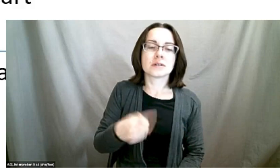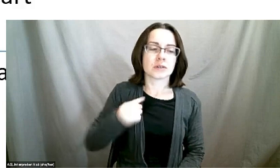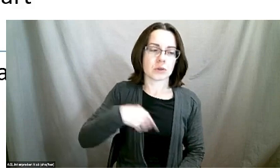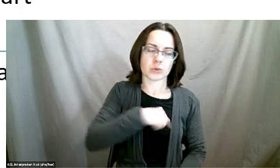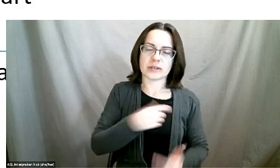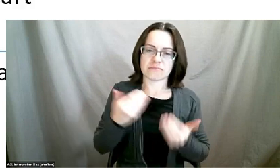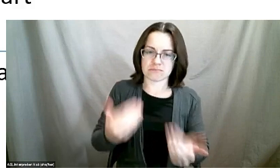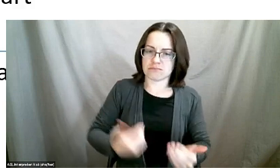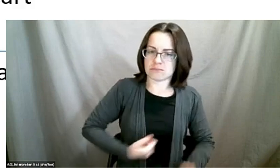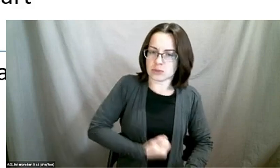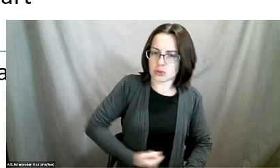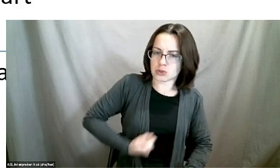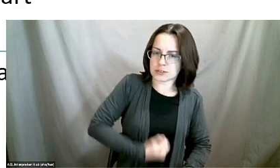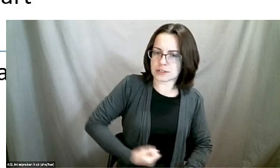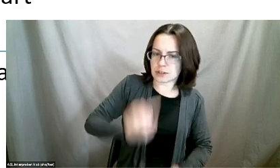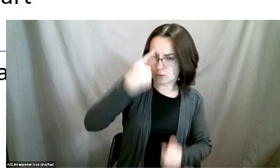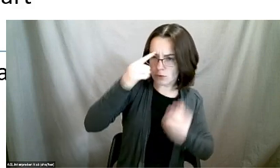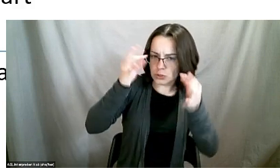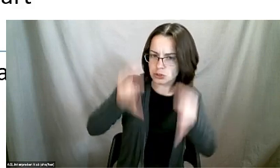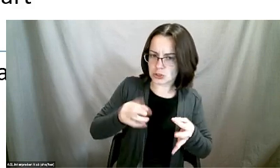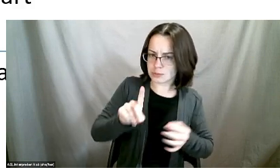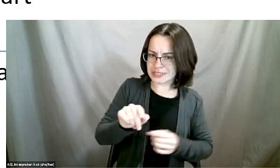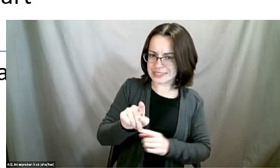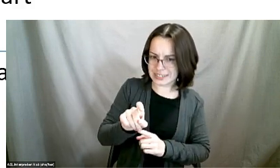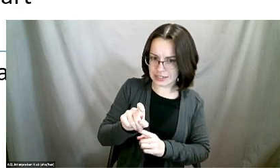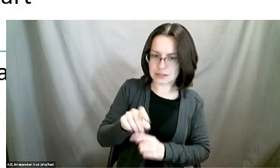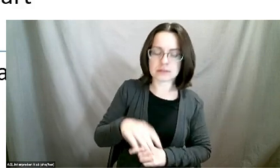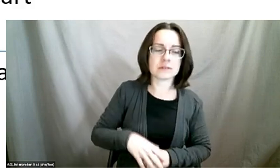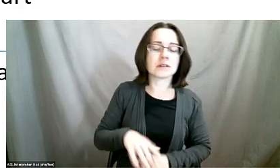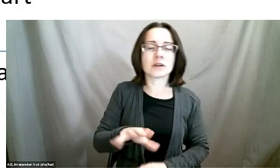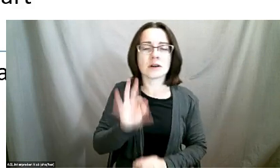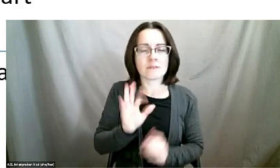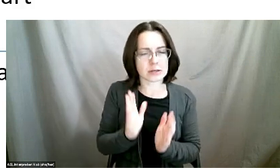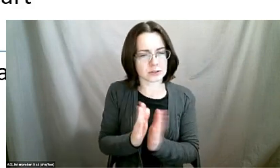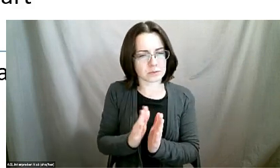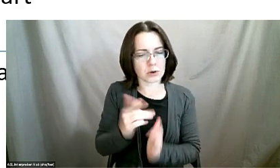It showed us small gestational sac too early to see a fetal heart rate.